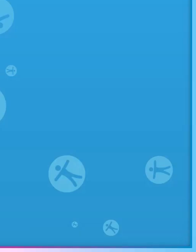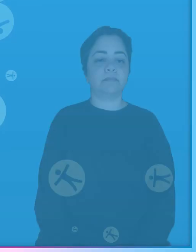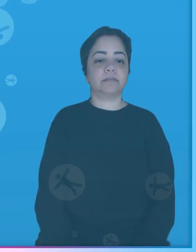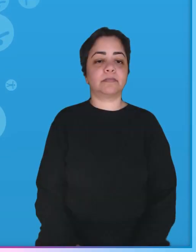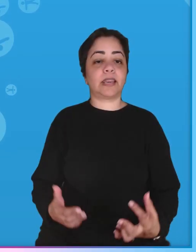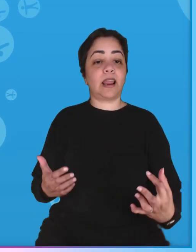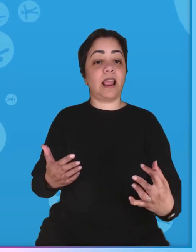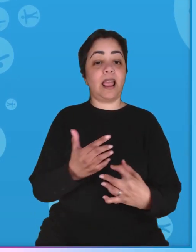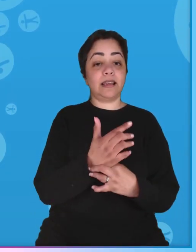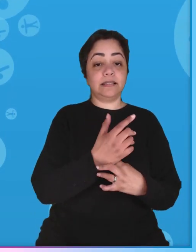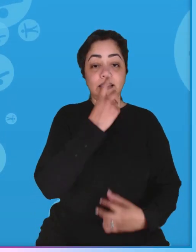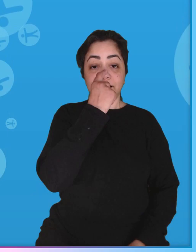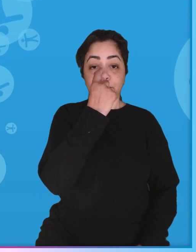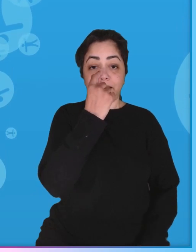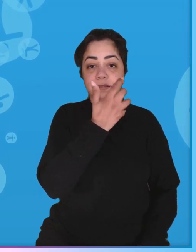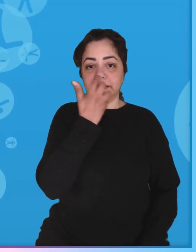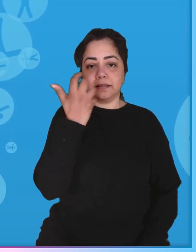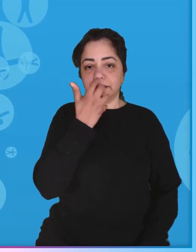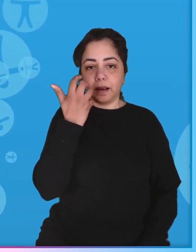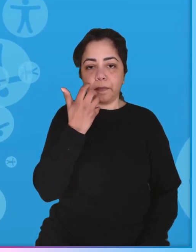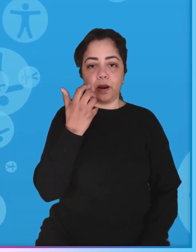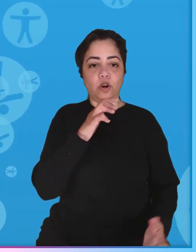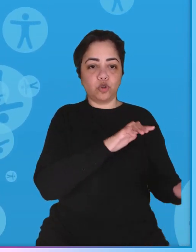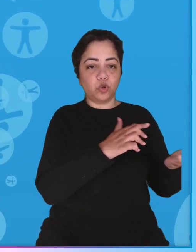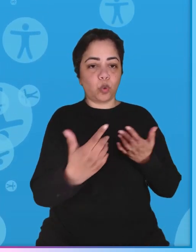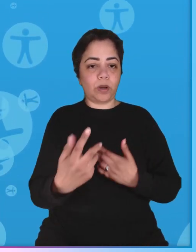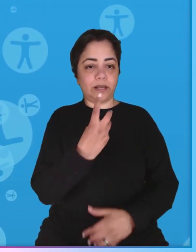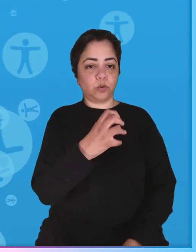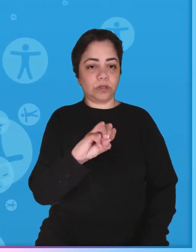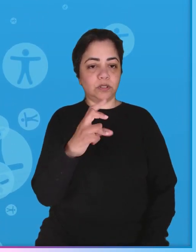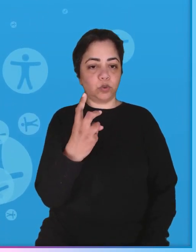[Laura Kate Dale] We’re nearing the end of the Access-Ability Summer Showcase 2023